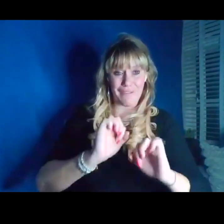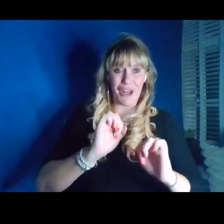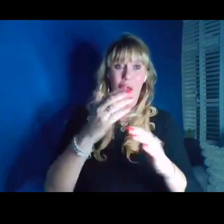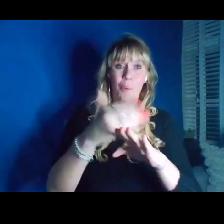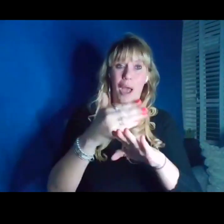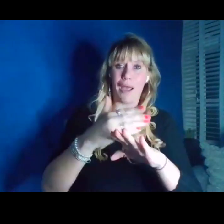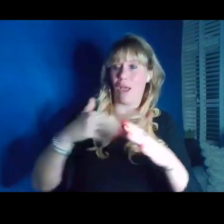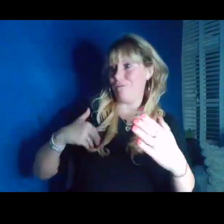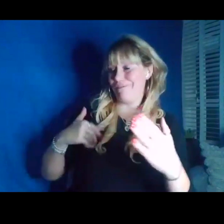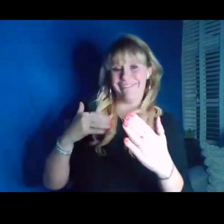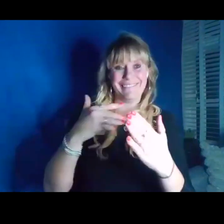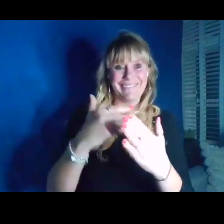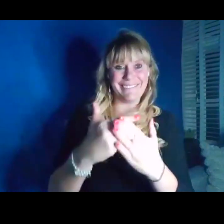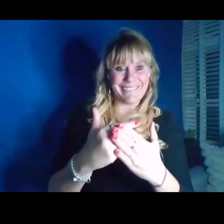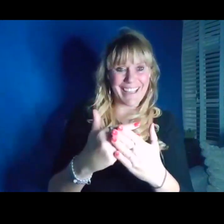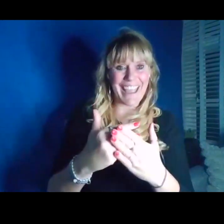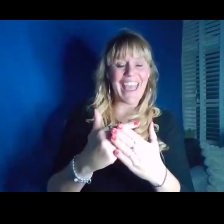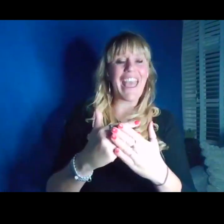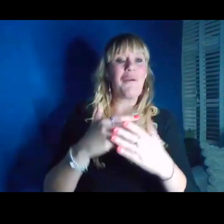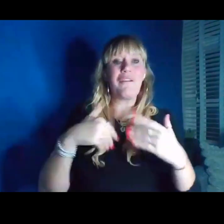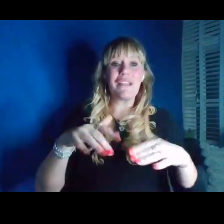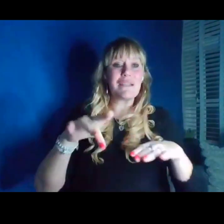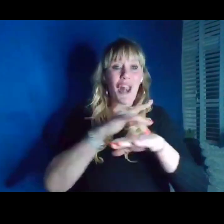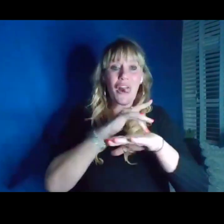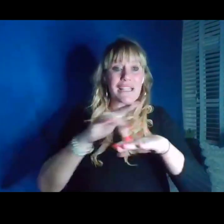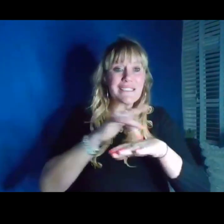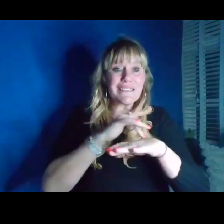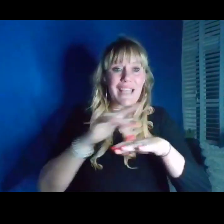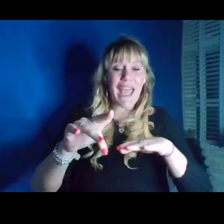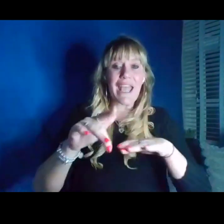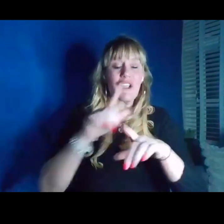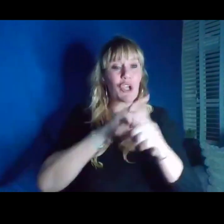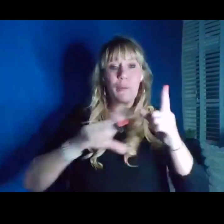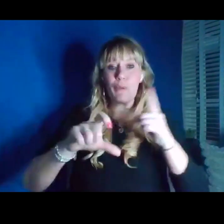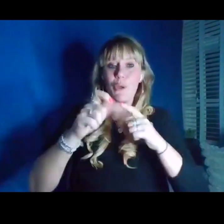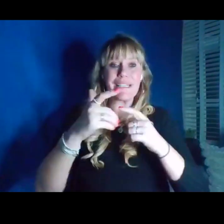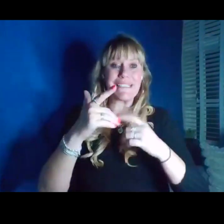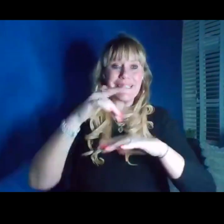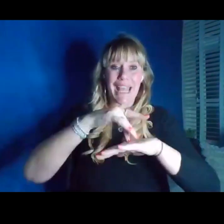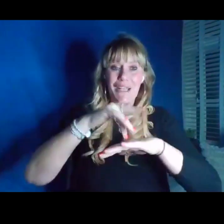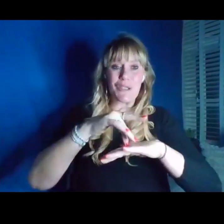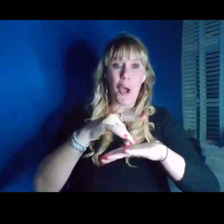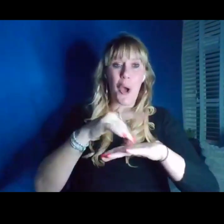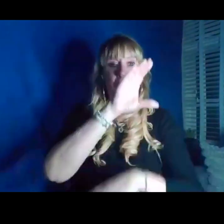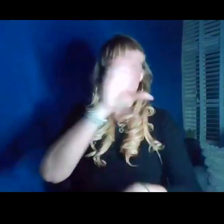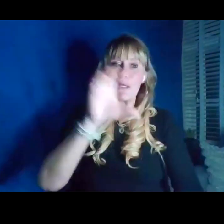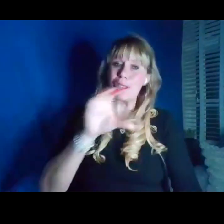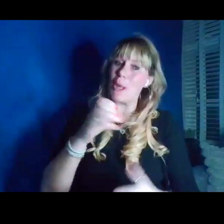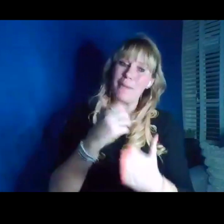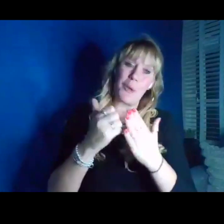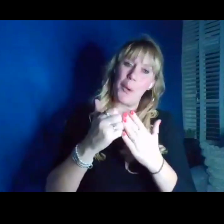been on a large stage, at a community centre or on Zoom, it's always been a great experience.